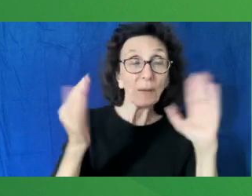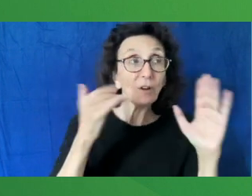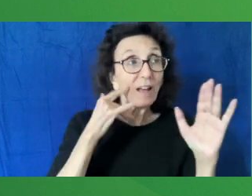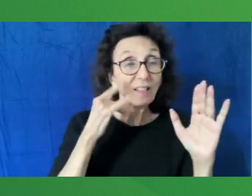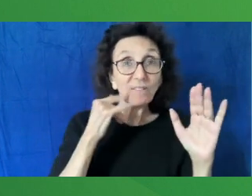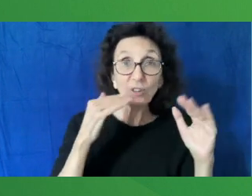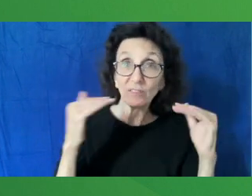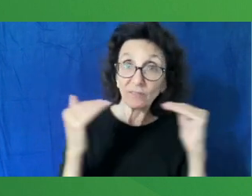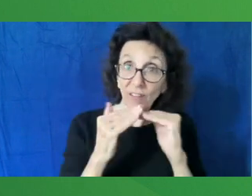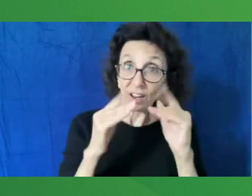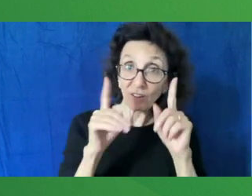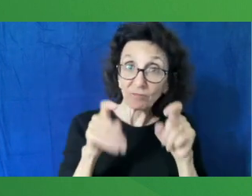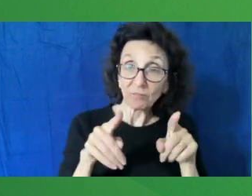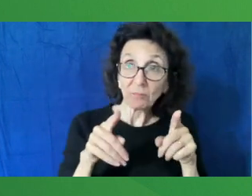I would say no.